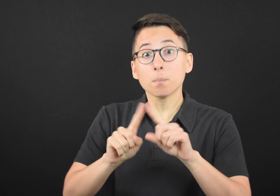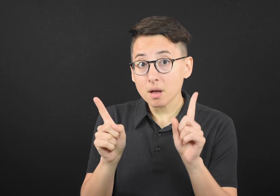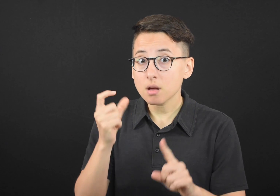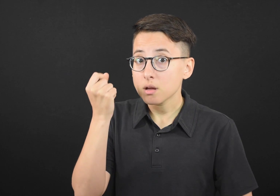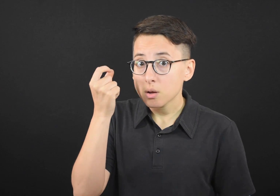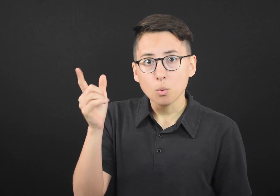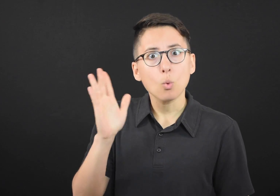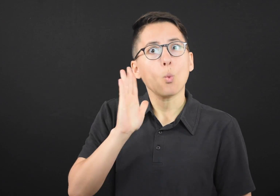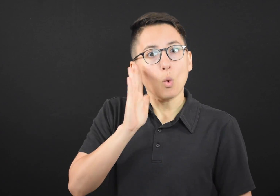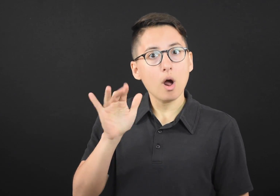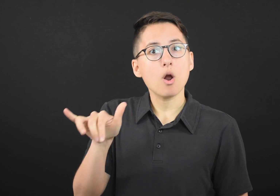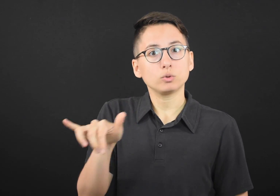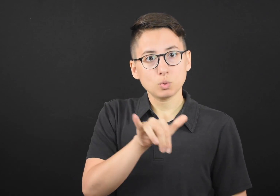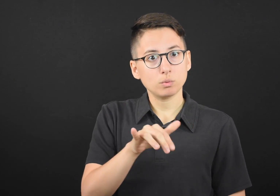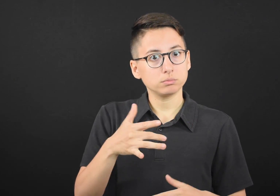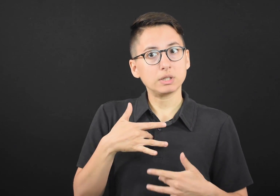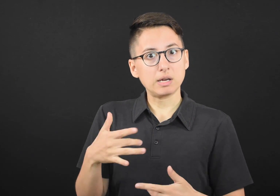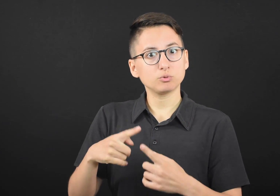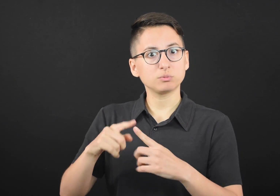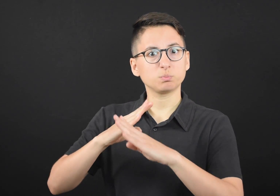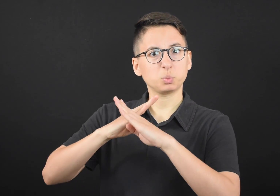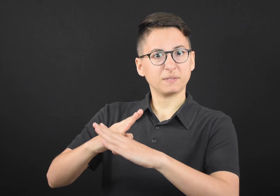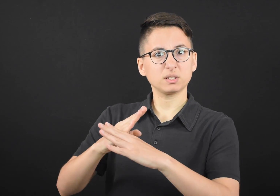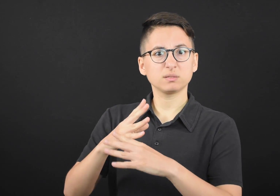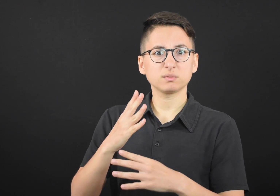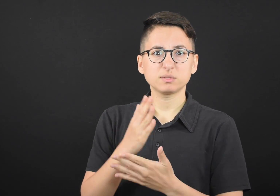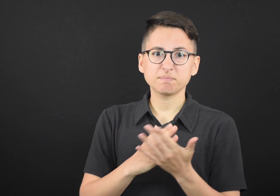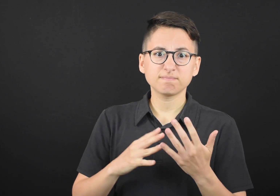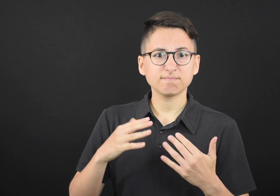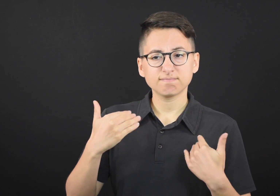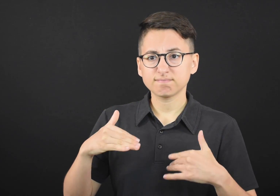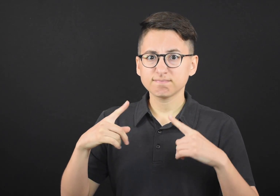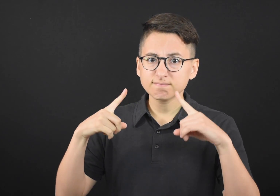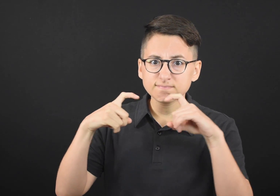but will also likely prevent some of the complications of COVID such as the